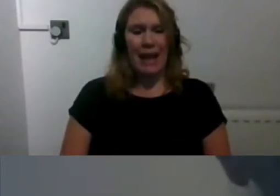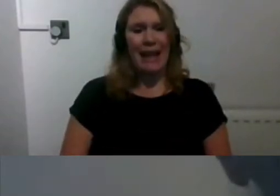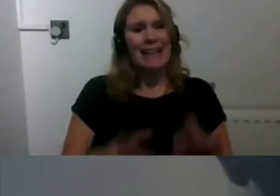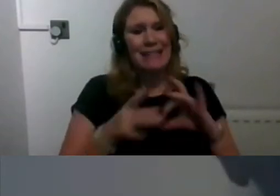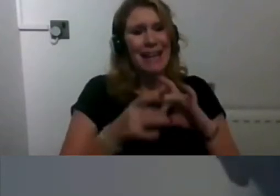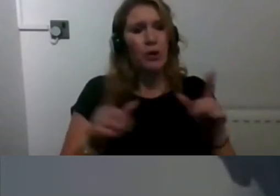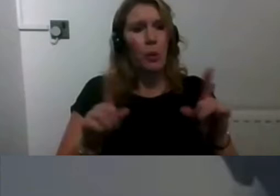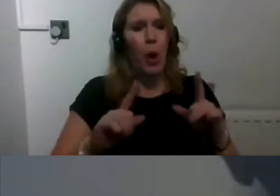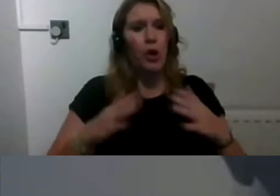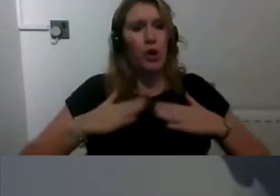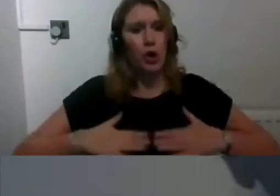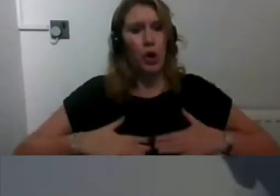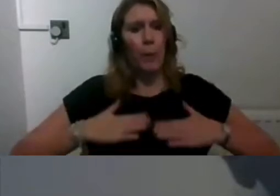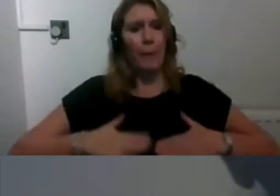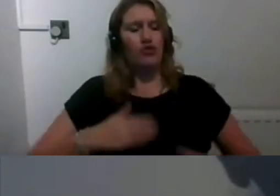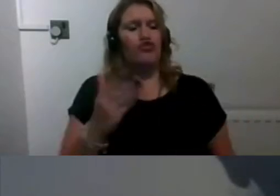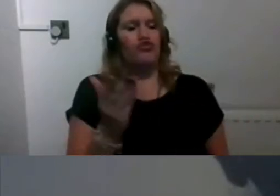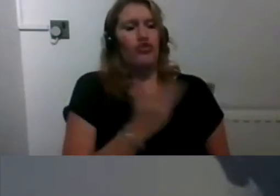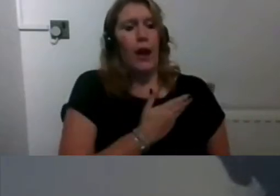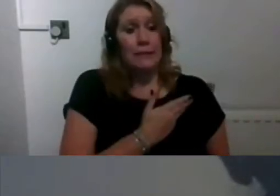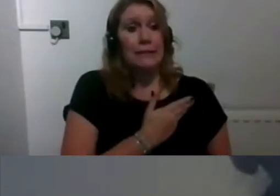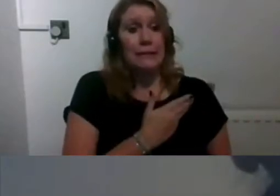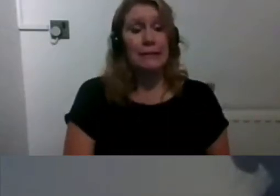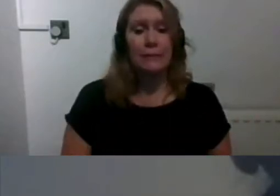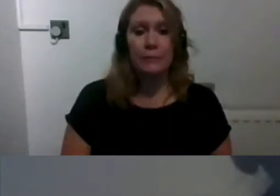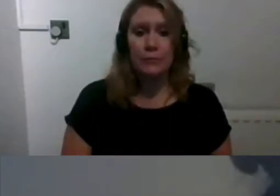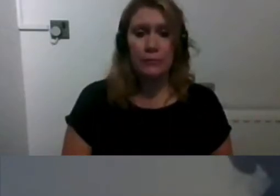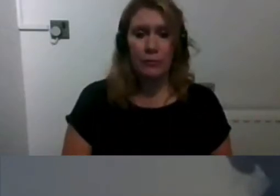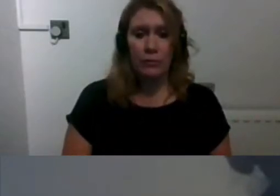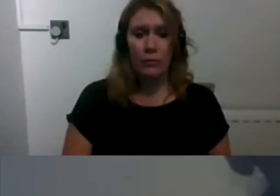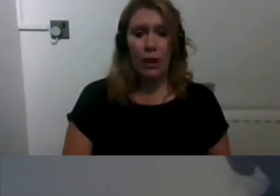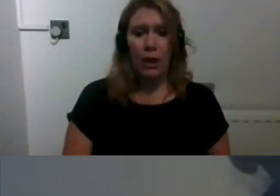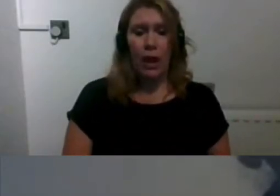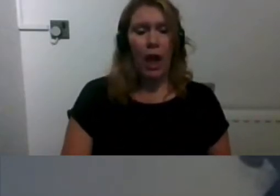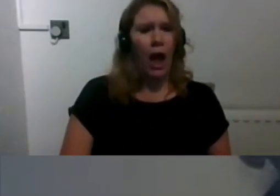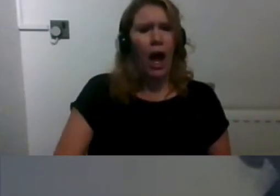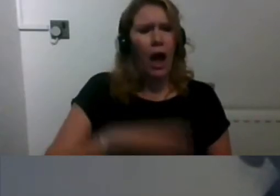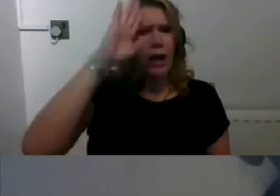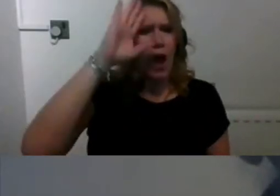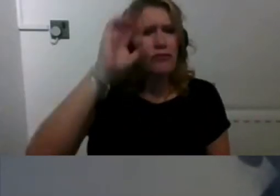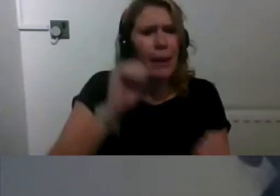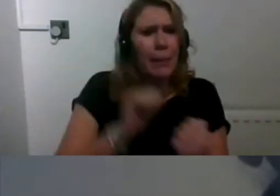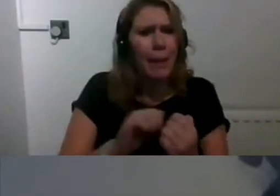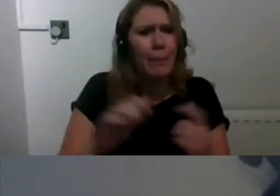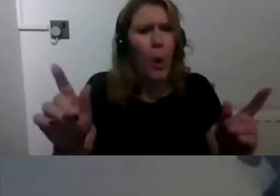Universal Declaration of Human Rights, I can't remember which declaration this